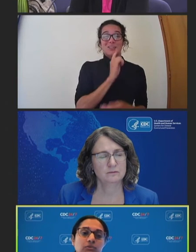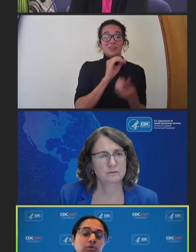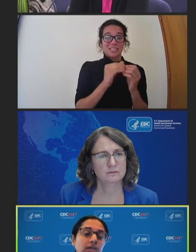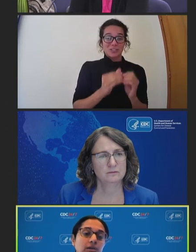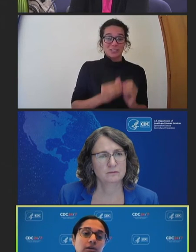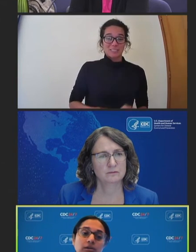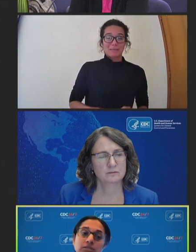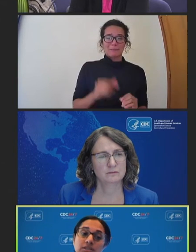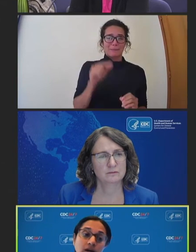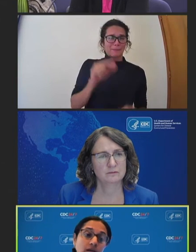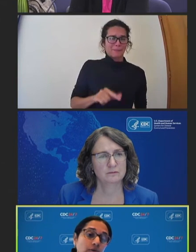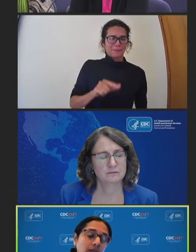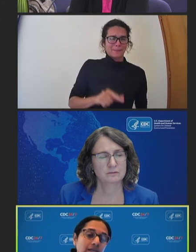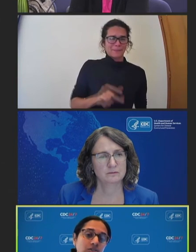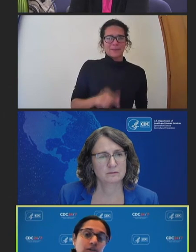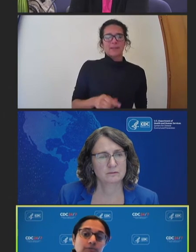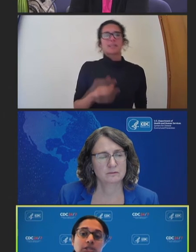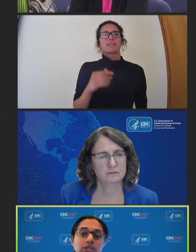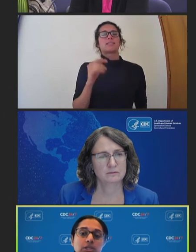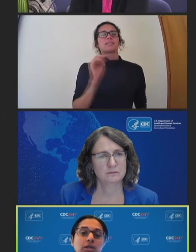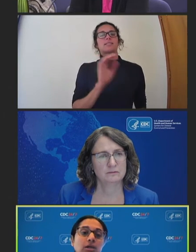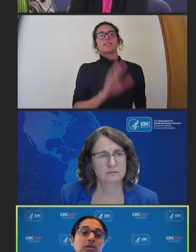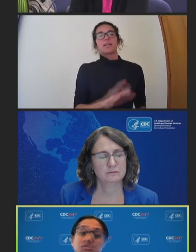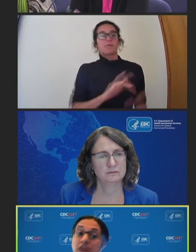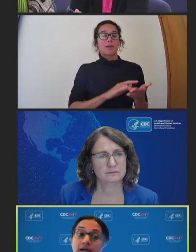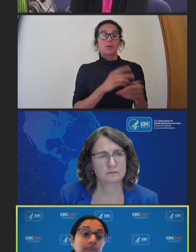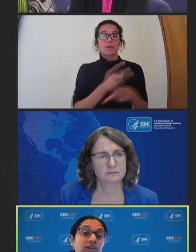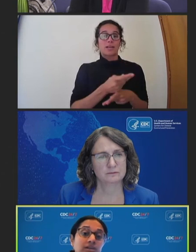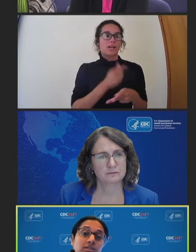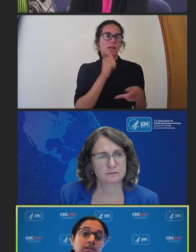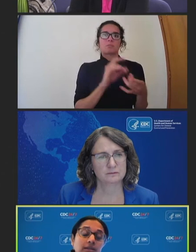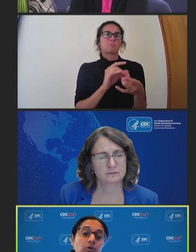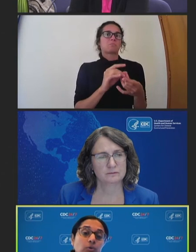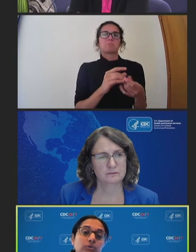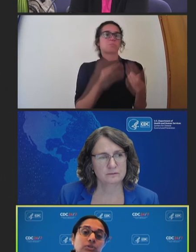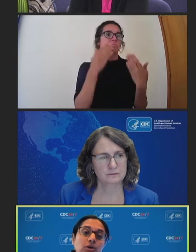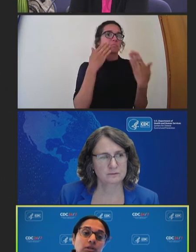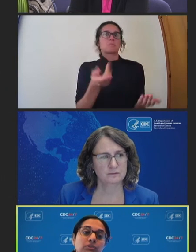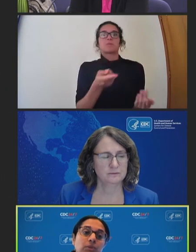medical care, did not know they had HIV, did not get vaccinated. Almost all of them